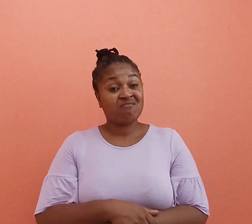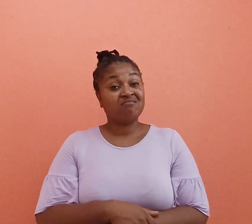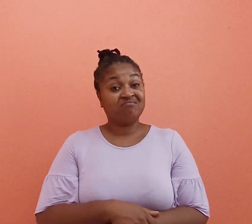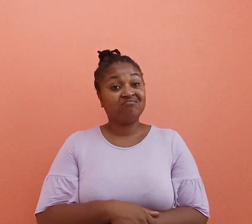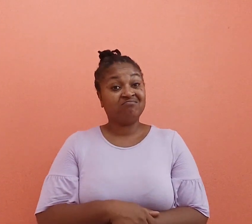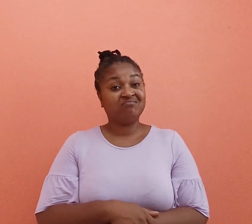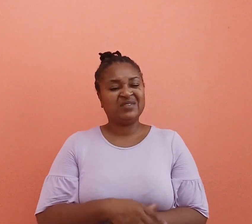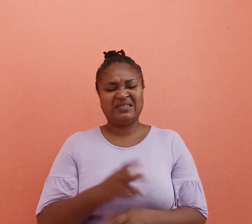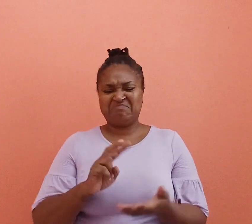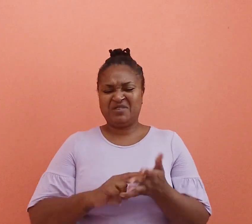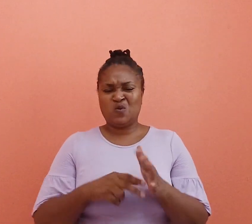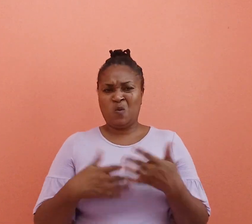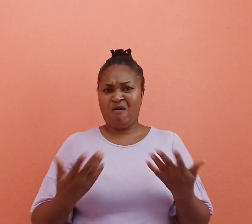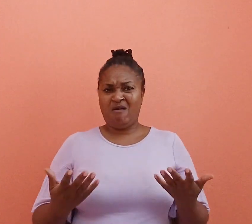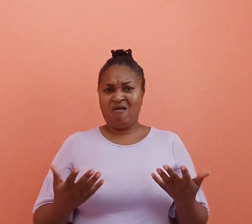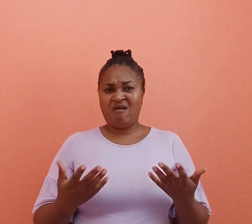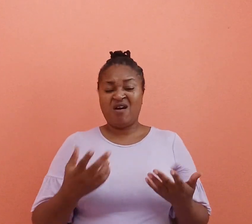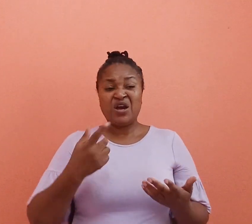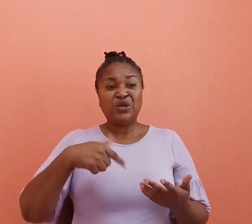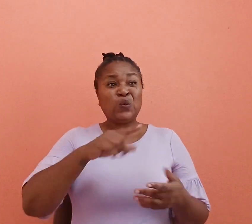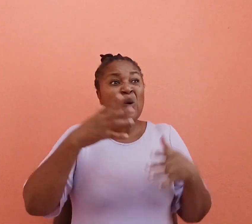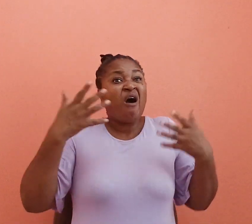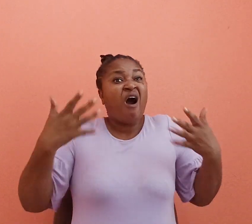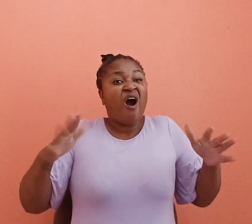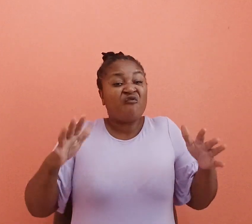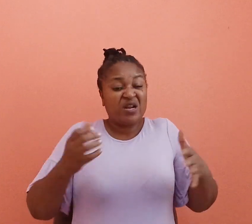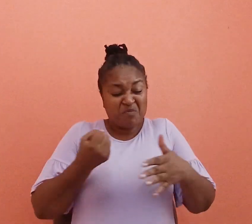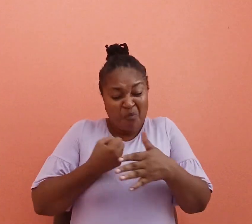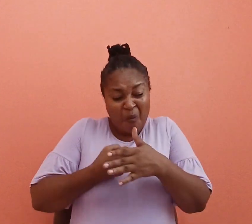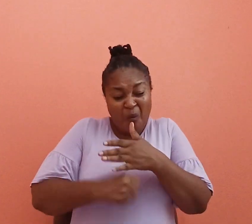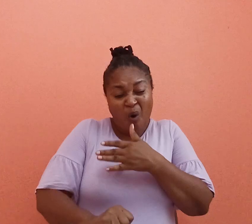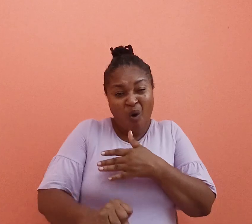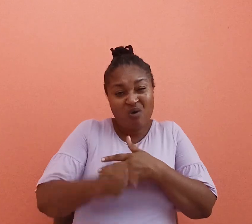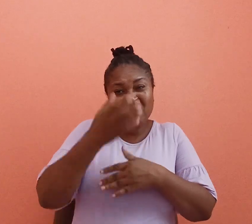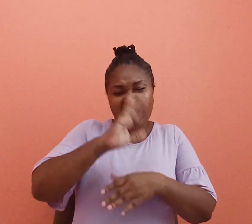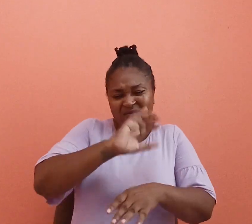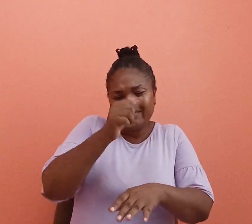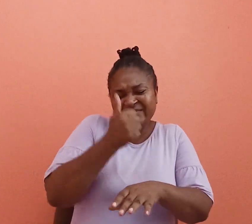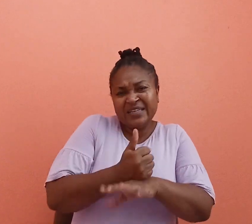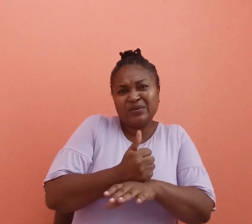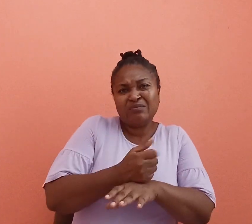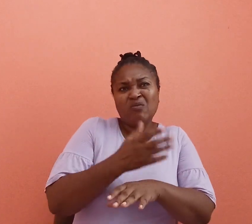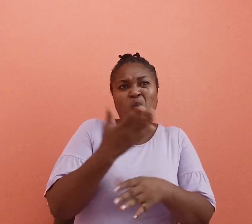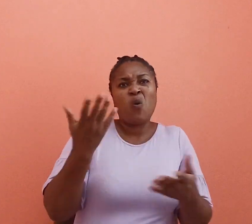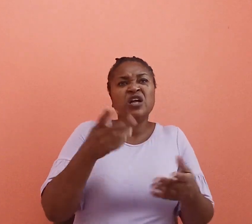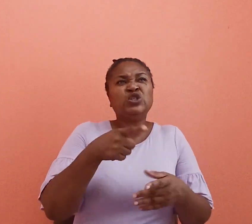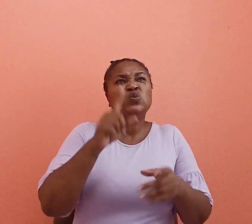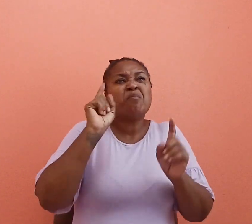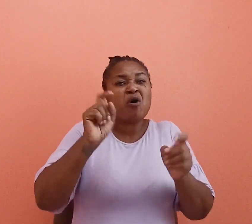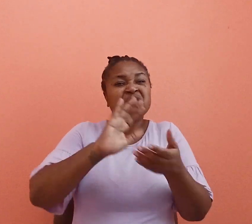This means you were born with a calling.